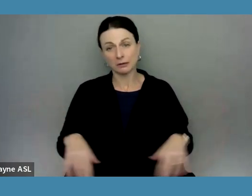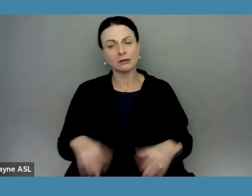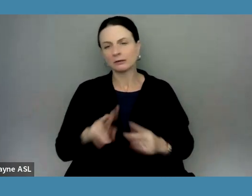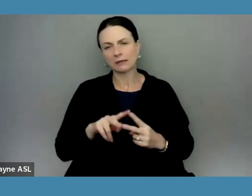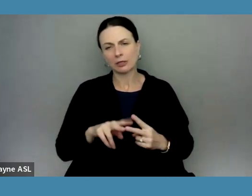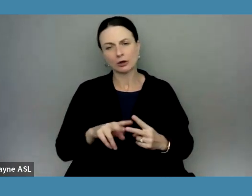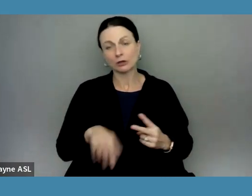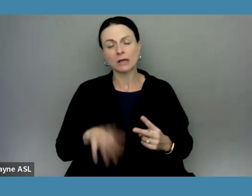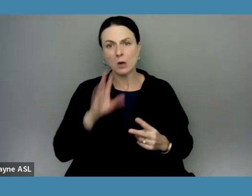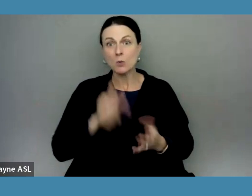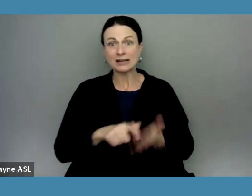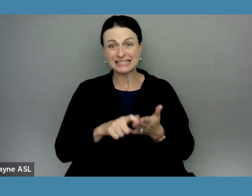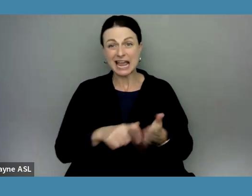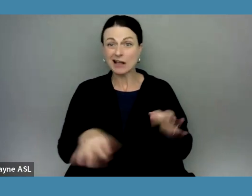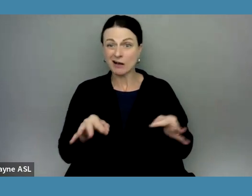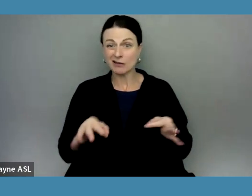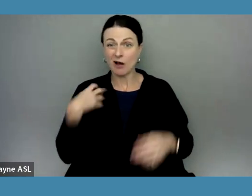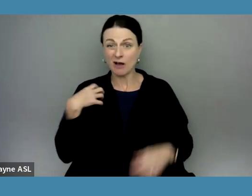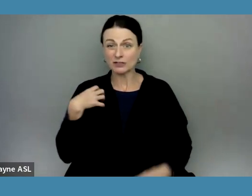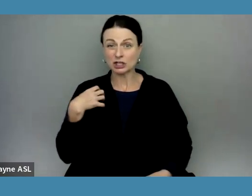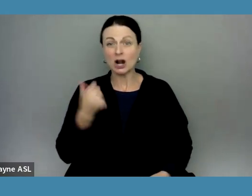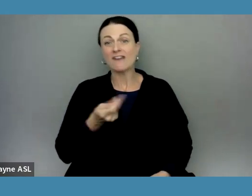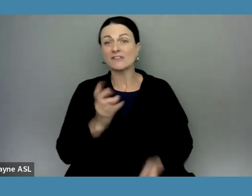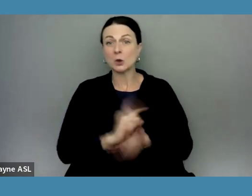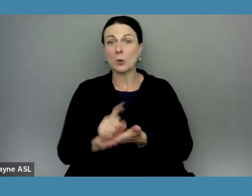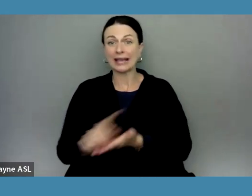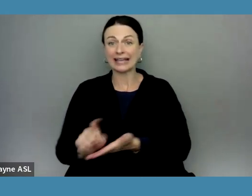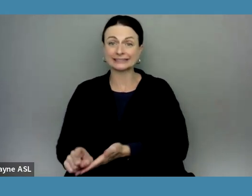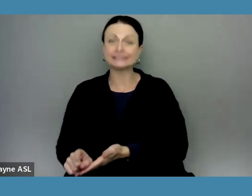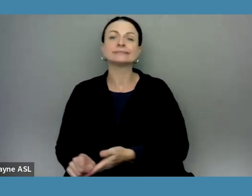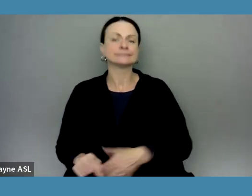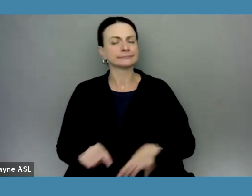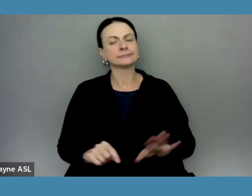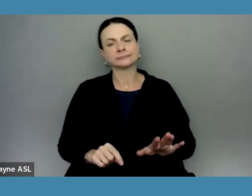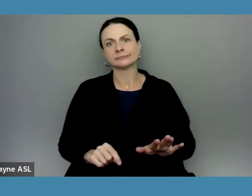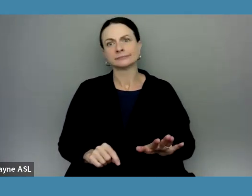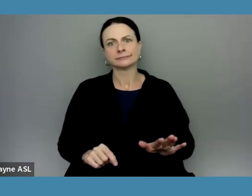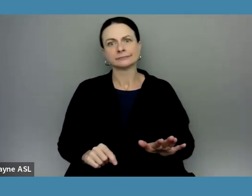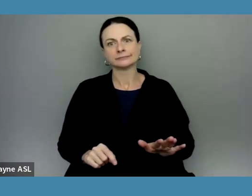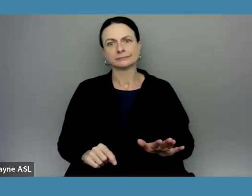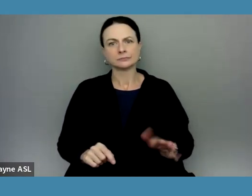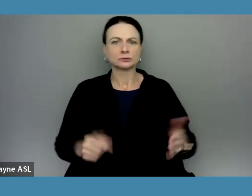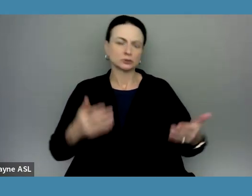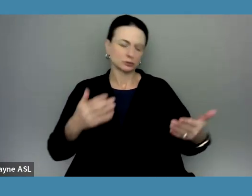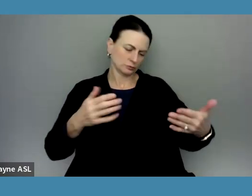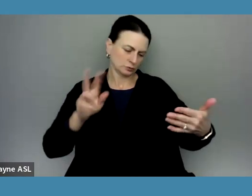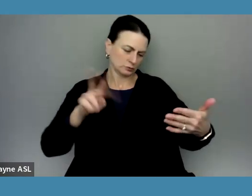it'll take the hearing officer a few weeks to go back through all the evidence,